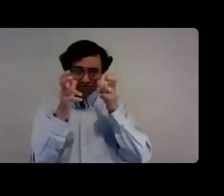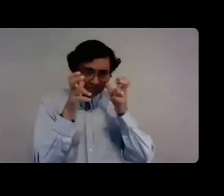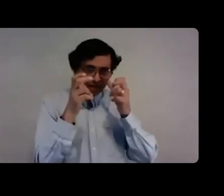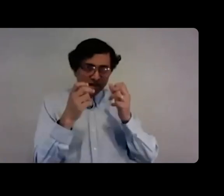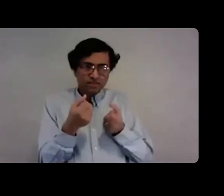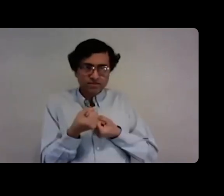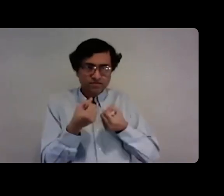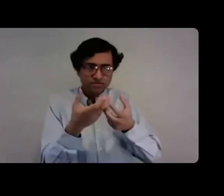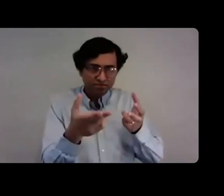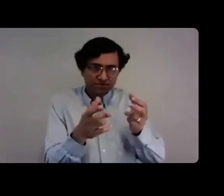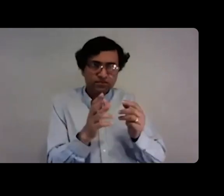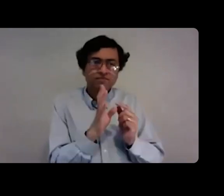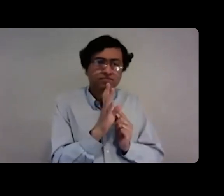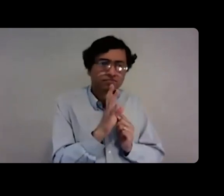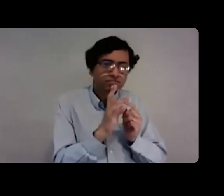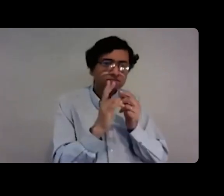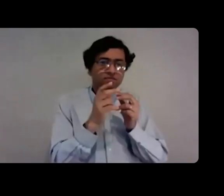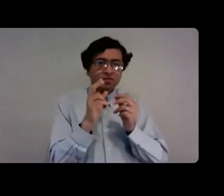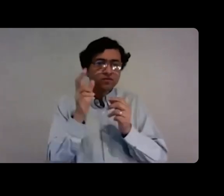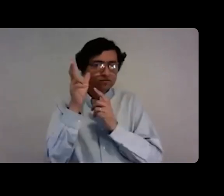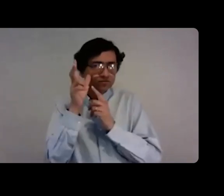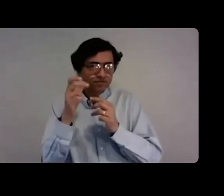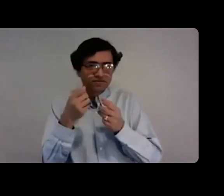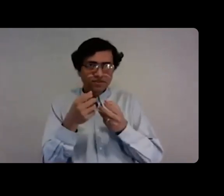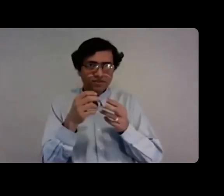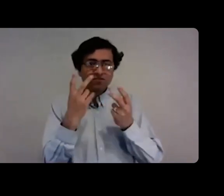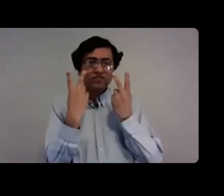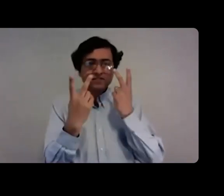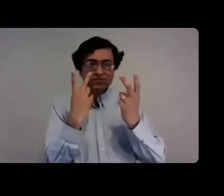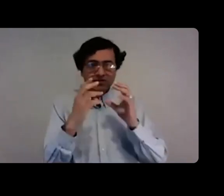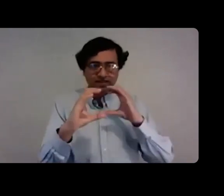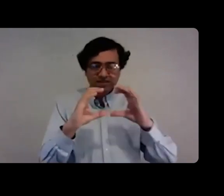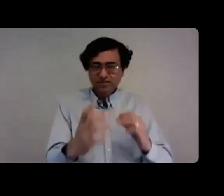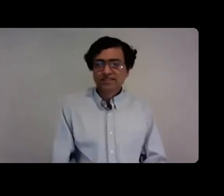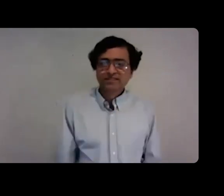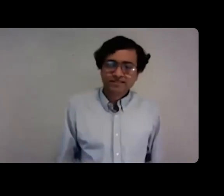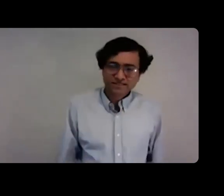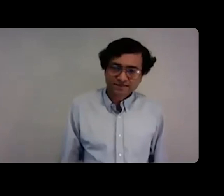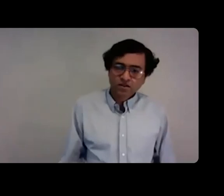So there are different ways that deaf and hard-of-hearing individuals express themselves